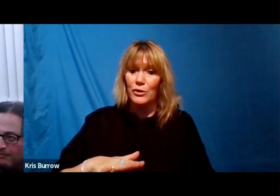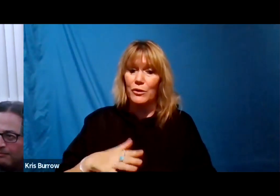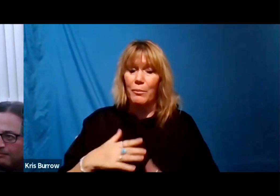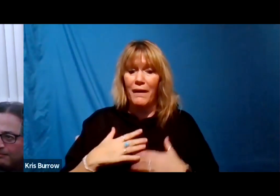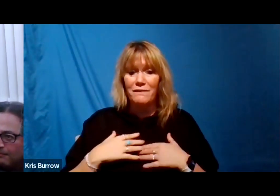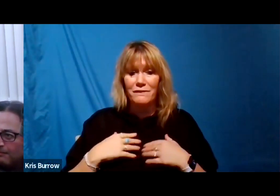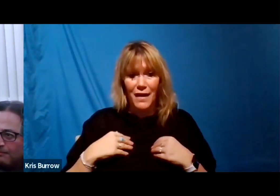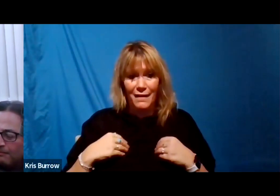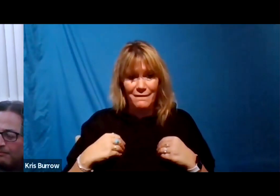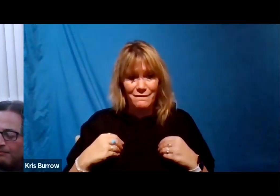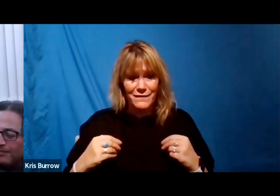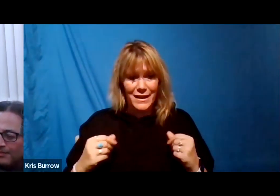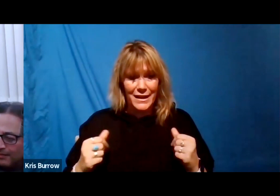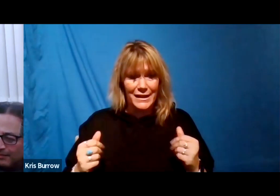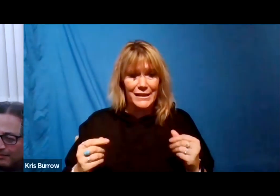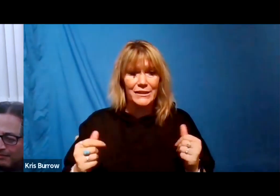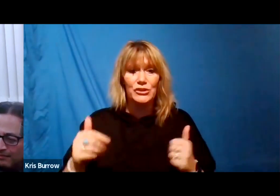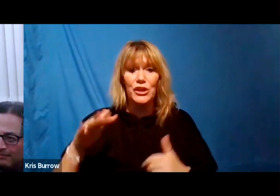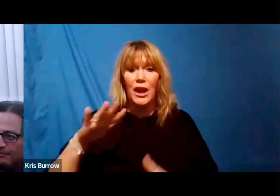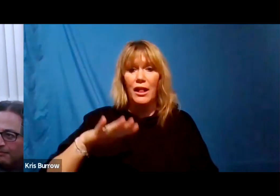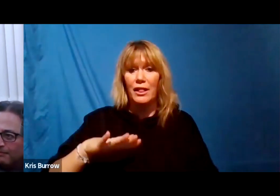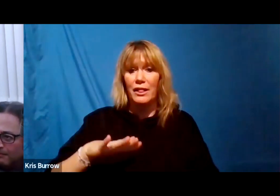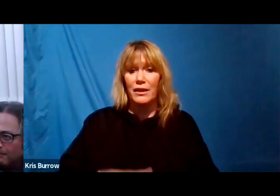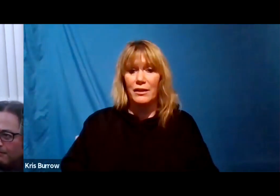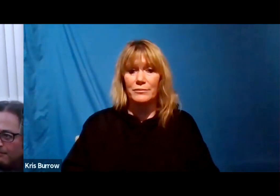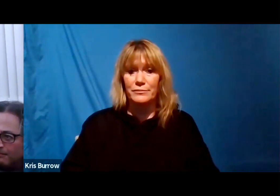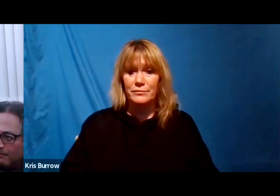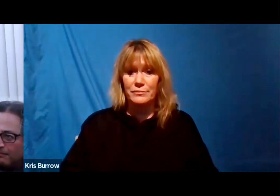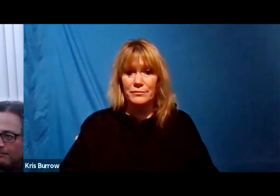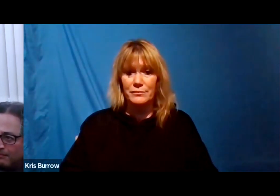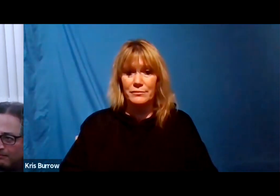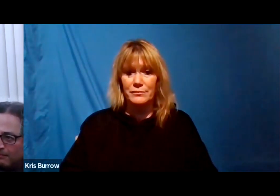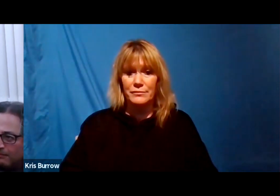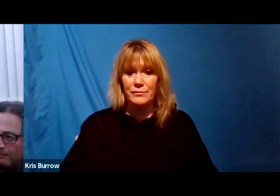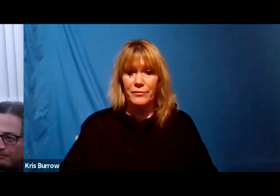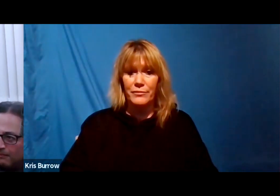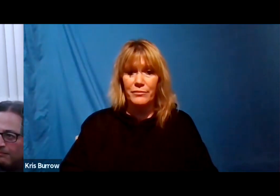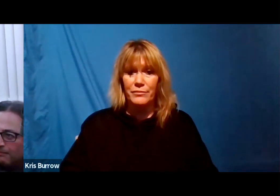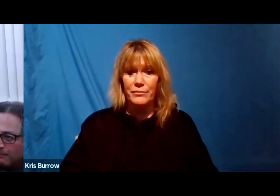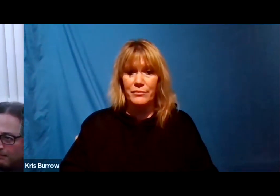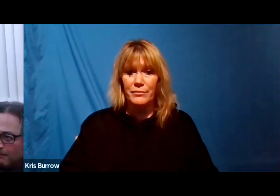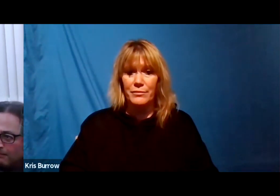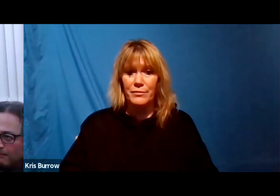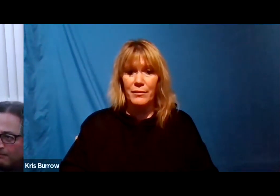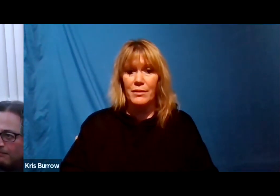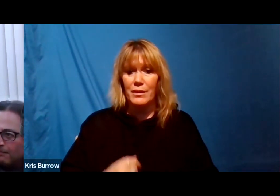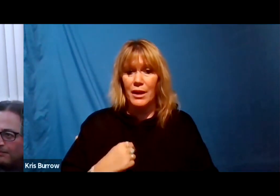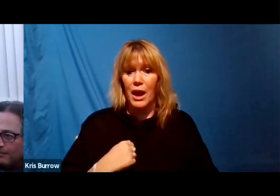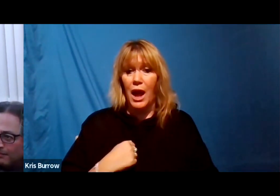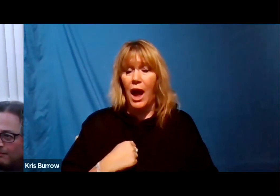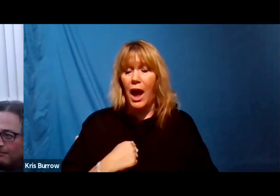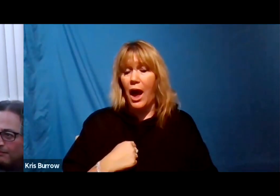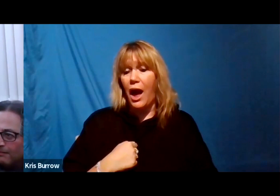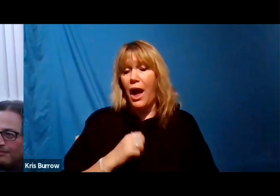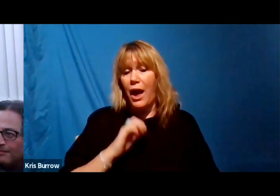who is Steph Summer but for now we are